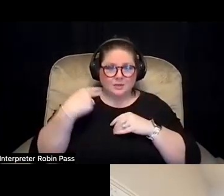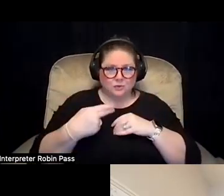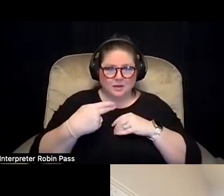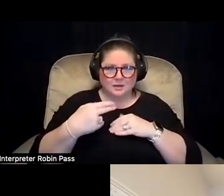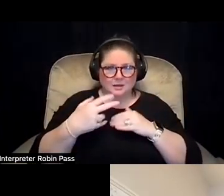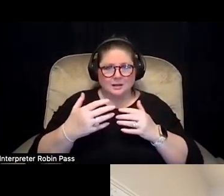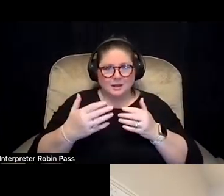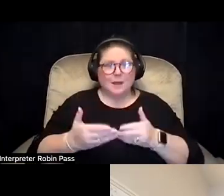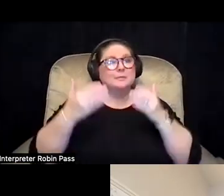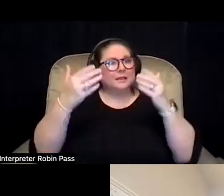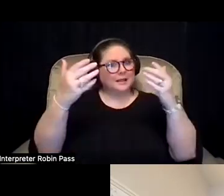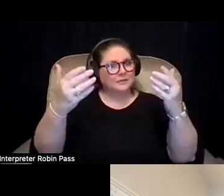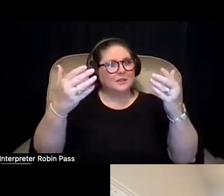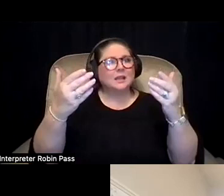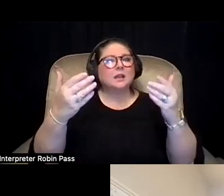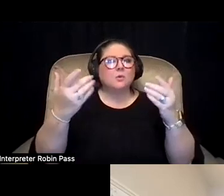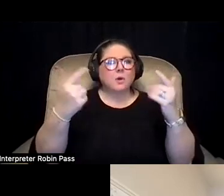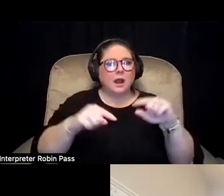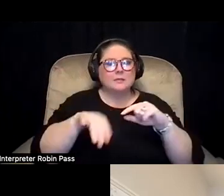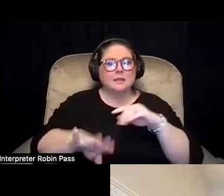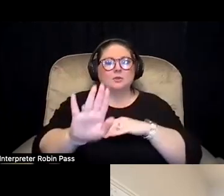in your community because it has the biggest effect on you from the